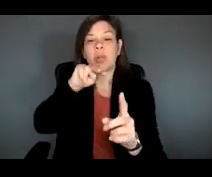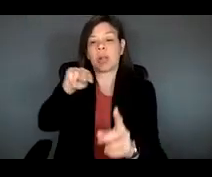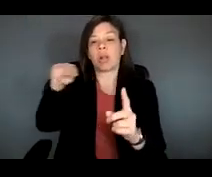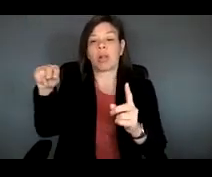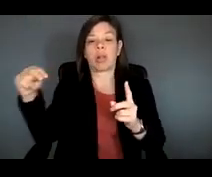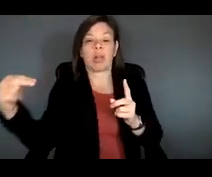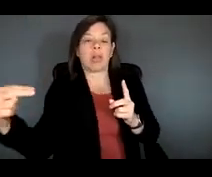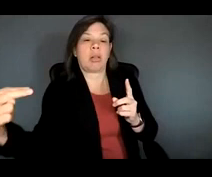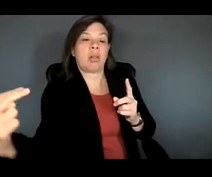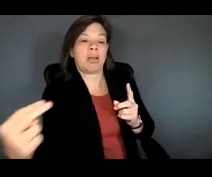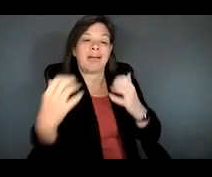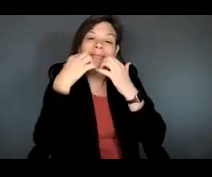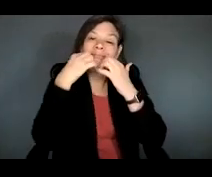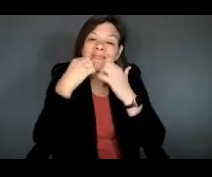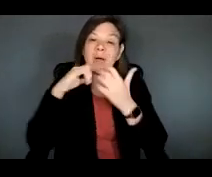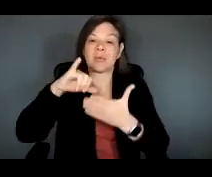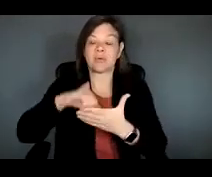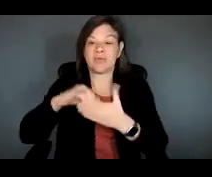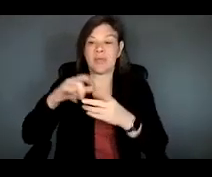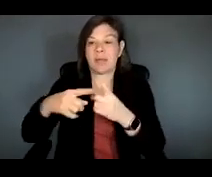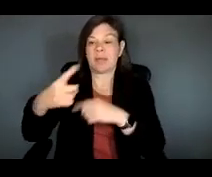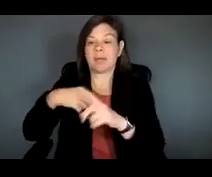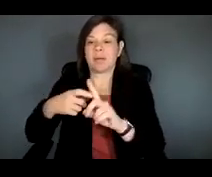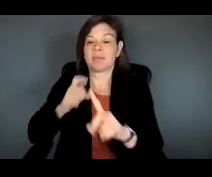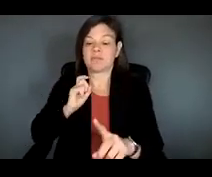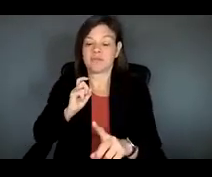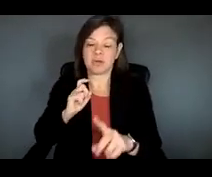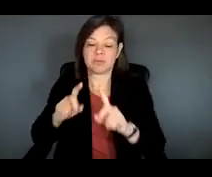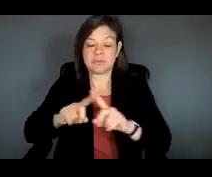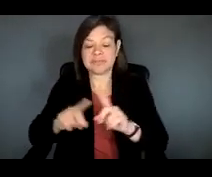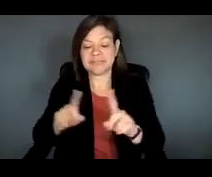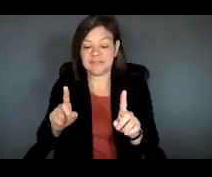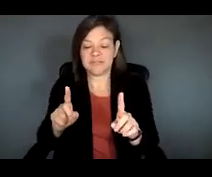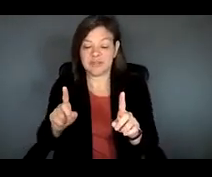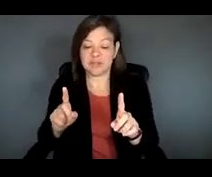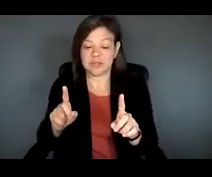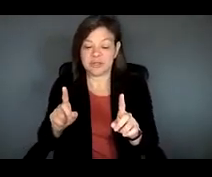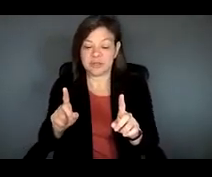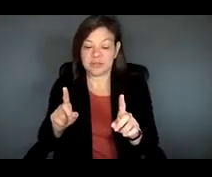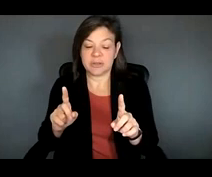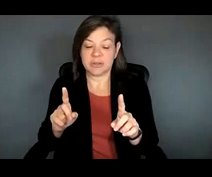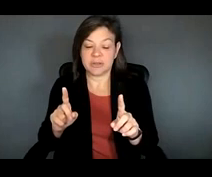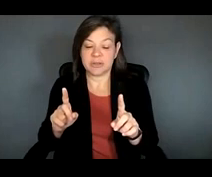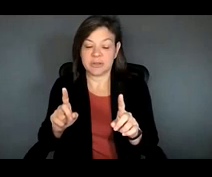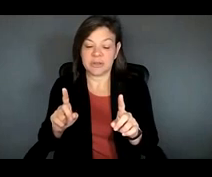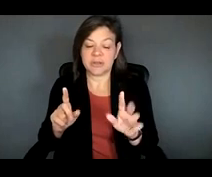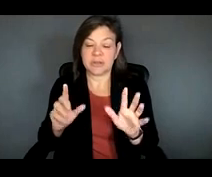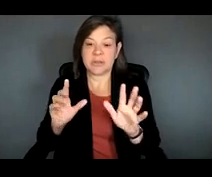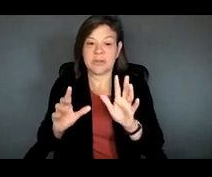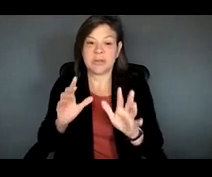The value of that that may come from different types of institutions, different size organizations,